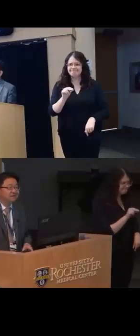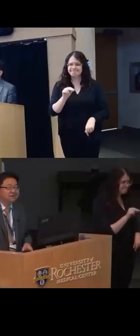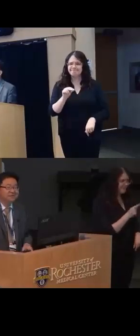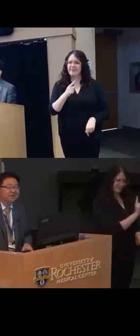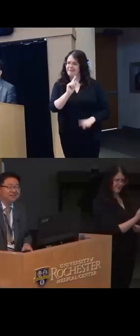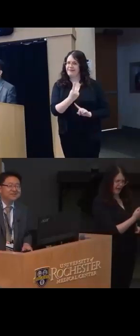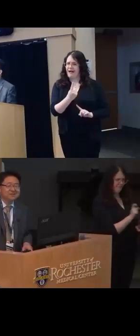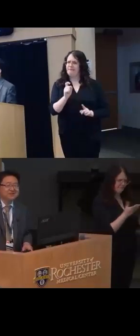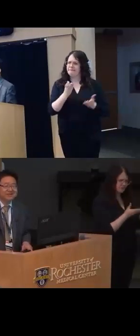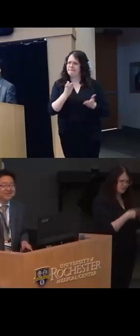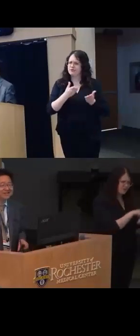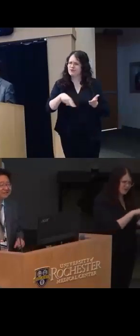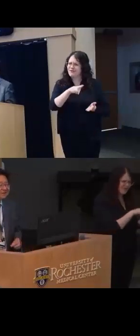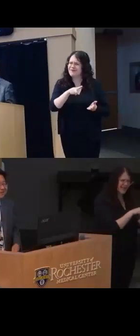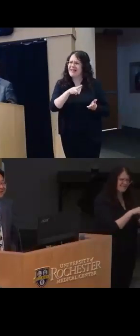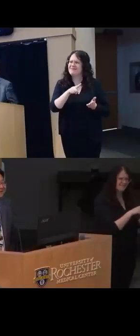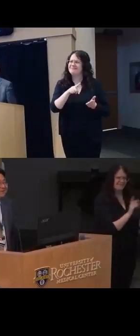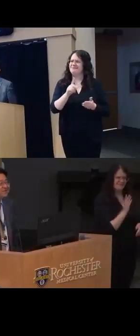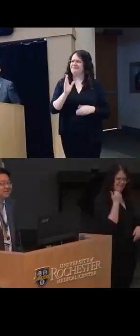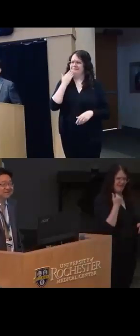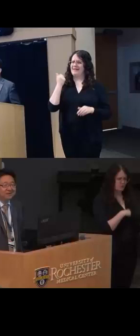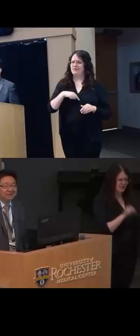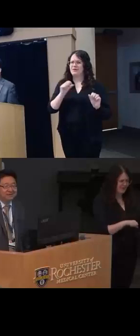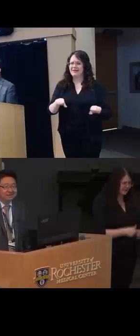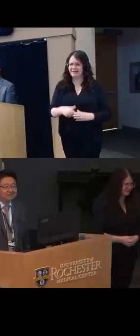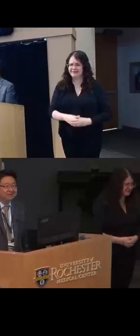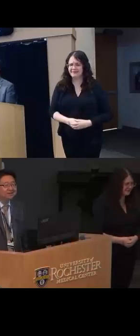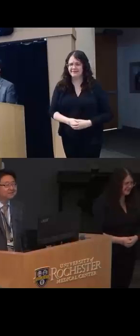let me give you an interesting example of recent development in our department